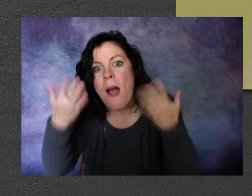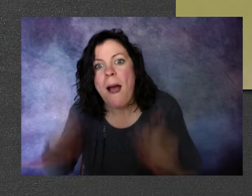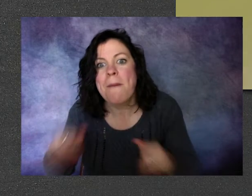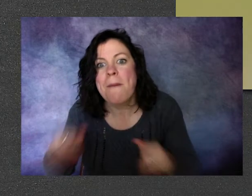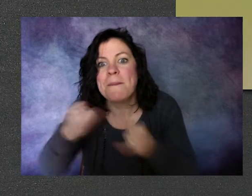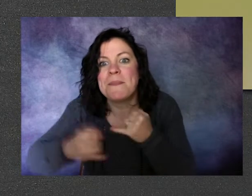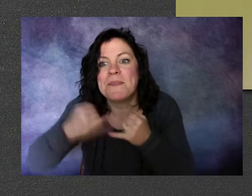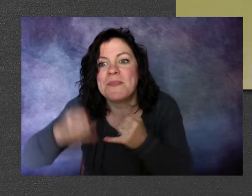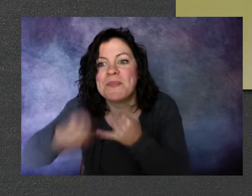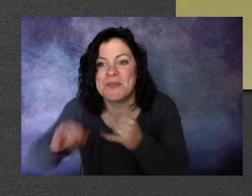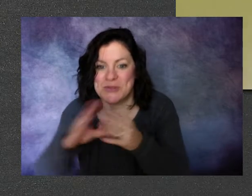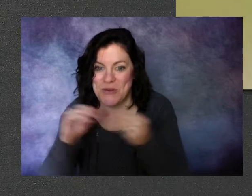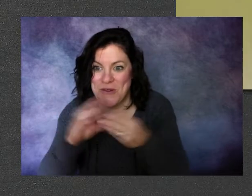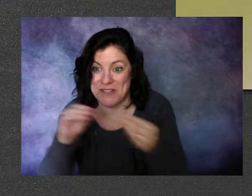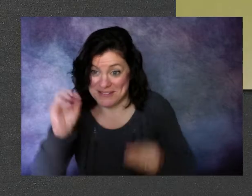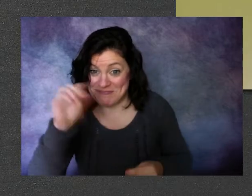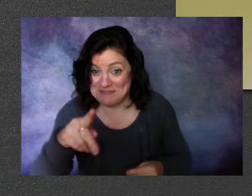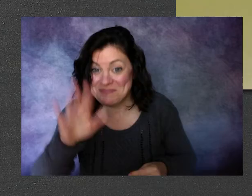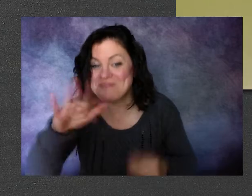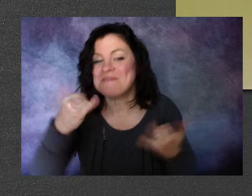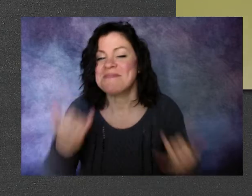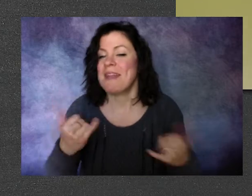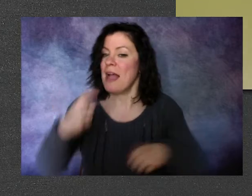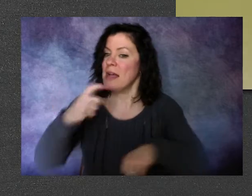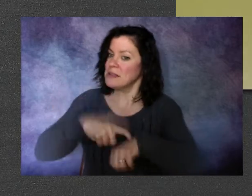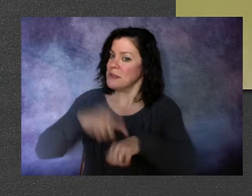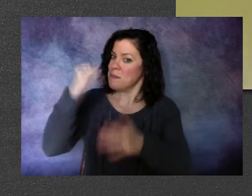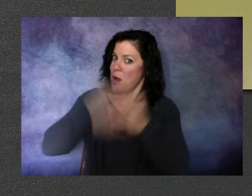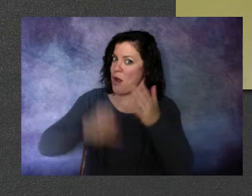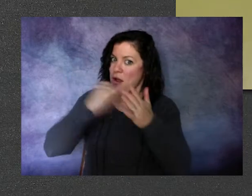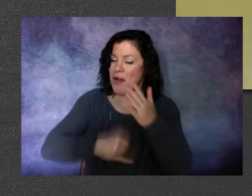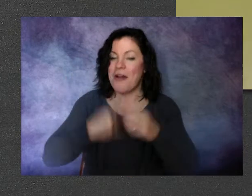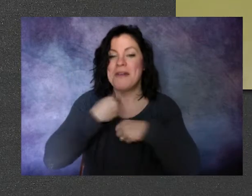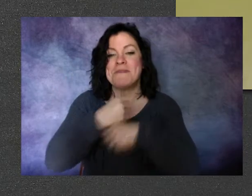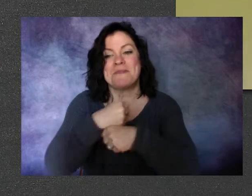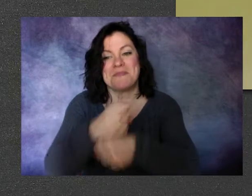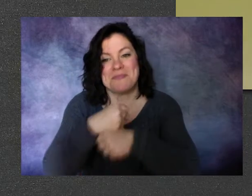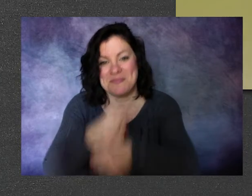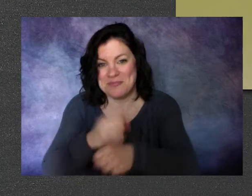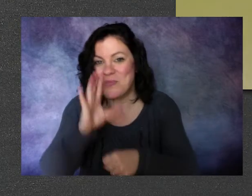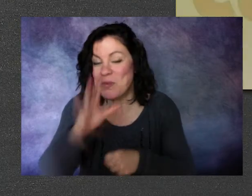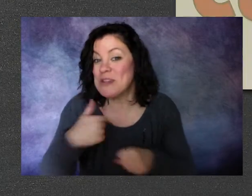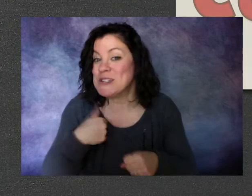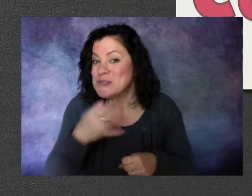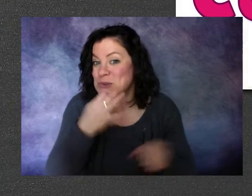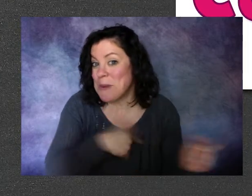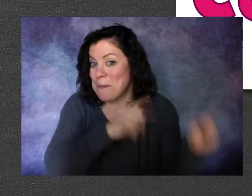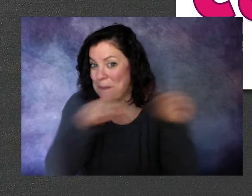All right. I am gonna go get ready for our craft and I will see you so soon. I'll be right back!